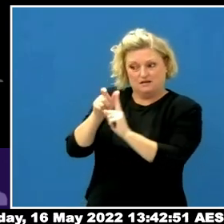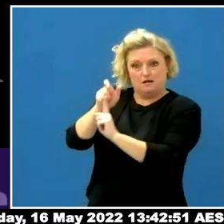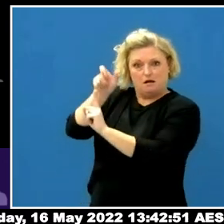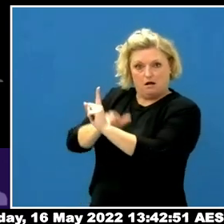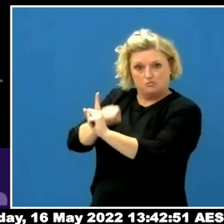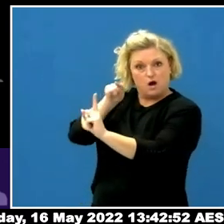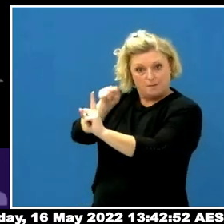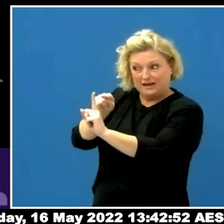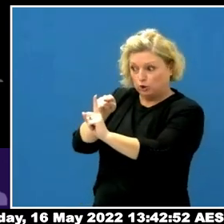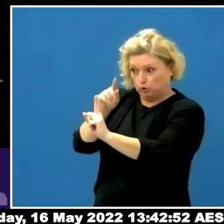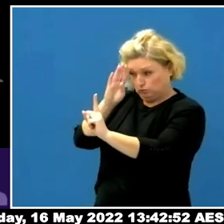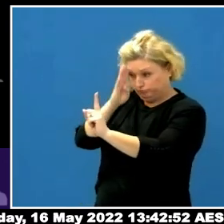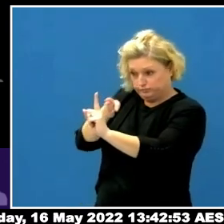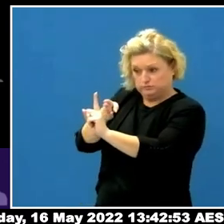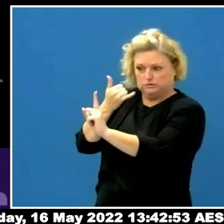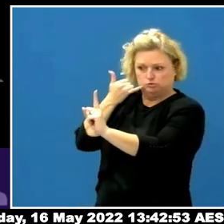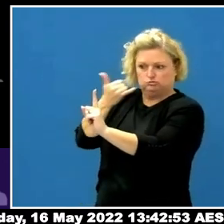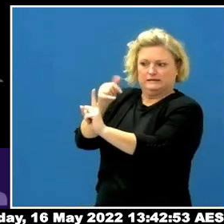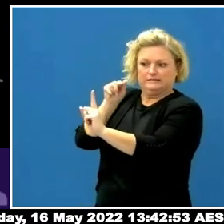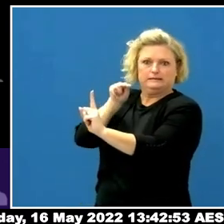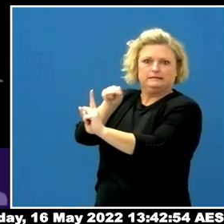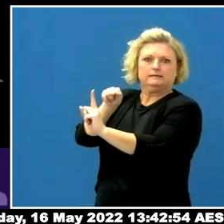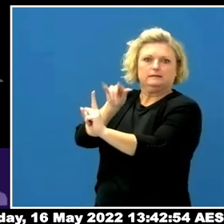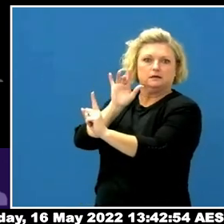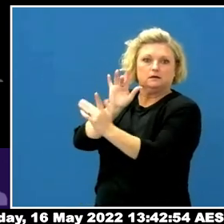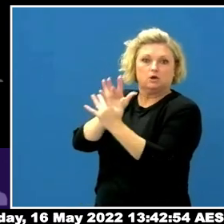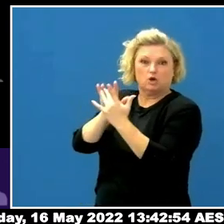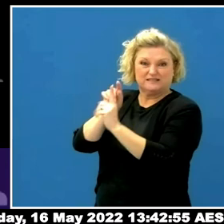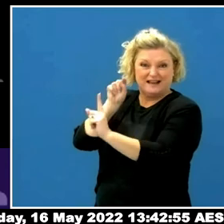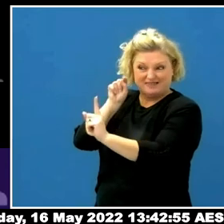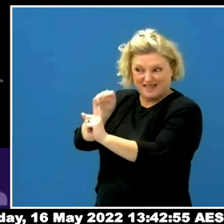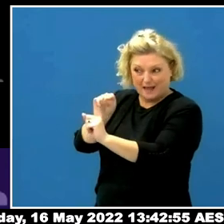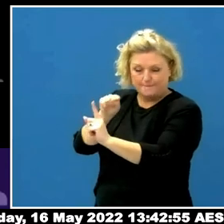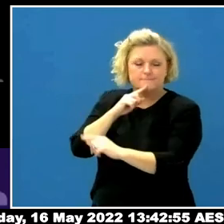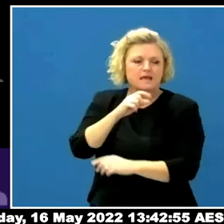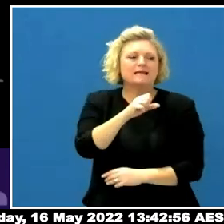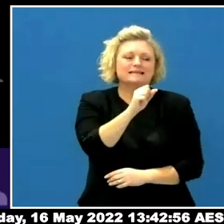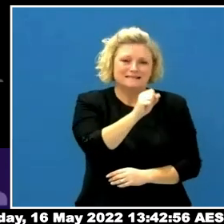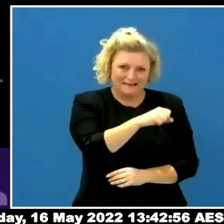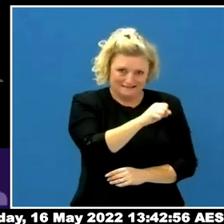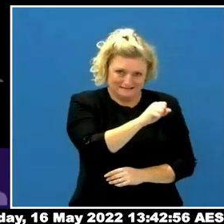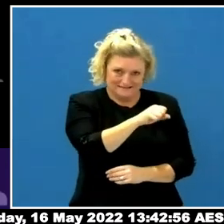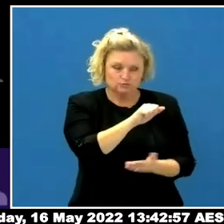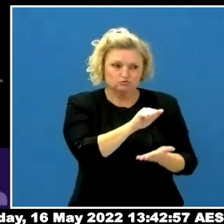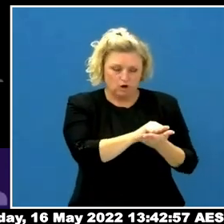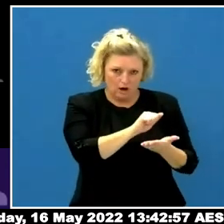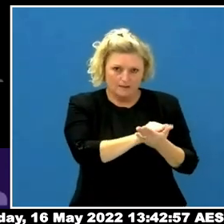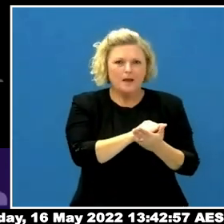Yes. Yes. MR FOGARTY: But I think you also had contact with the Lifestyle Assistants from the time you dropped him off to pick him up.